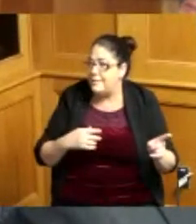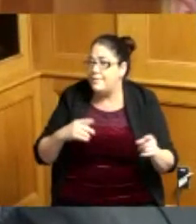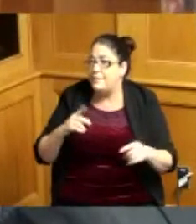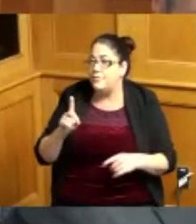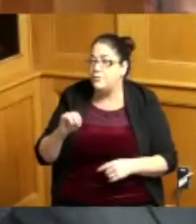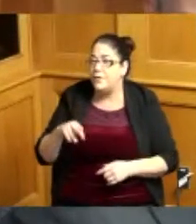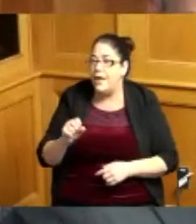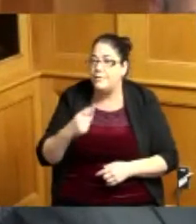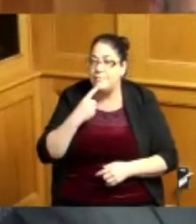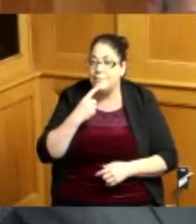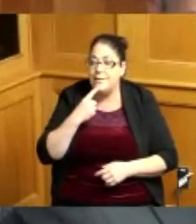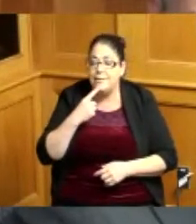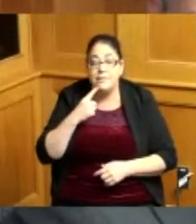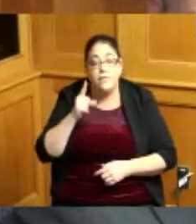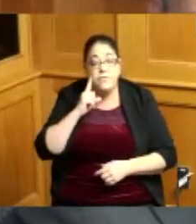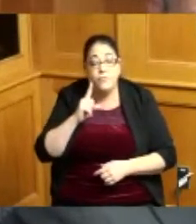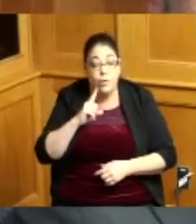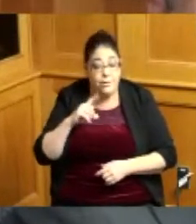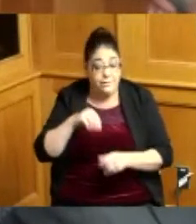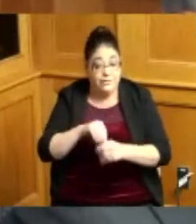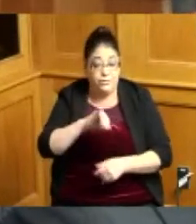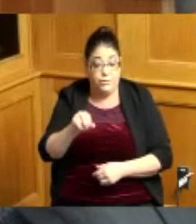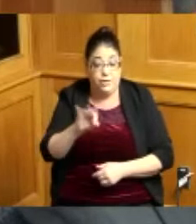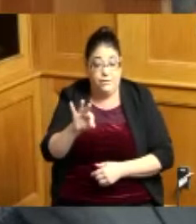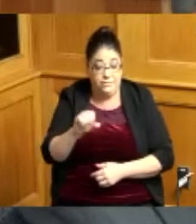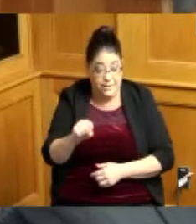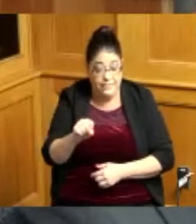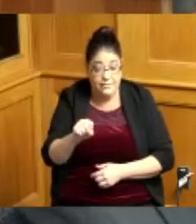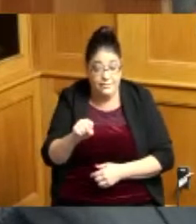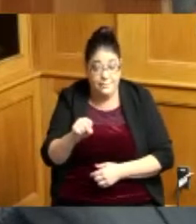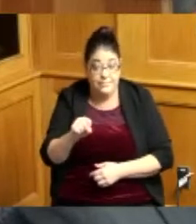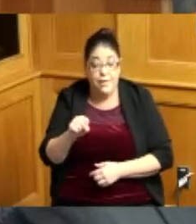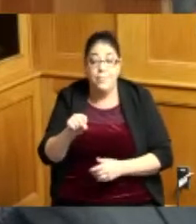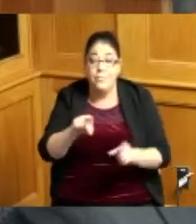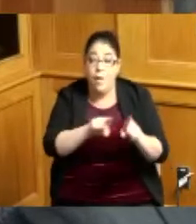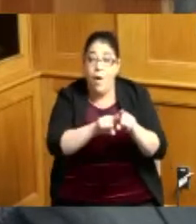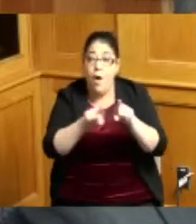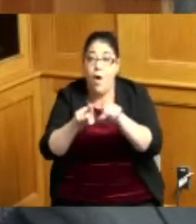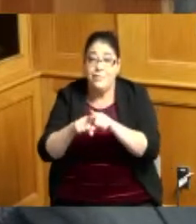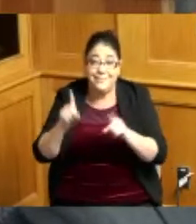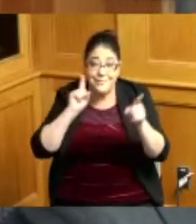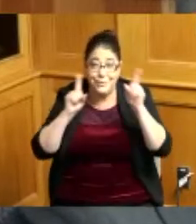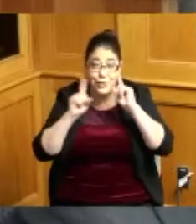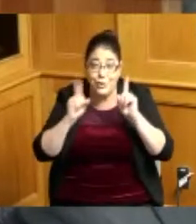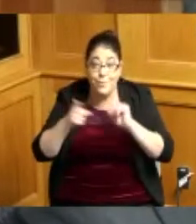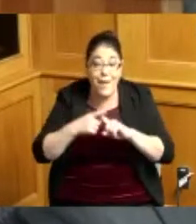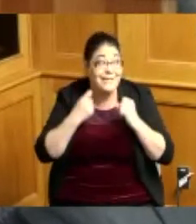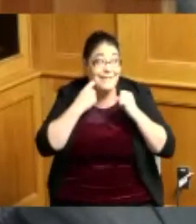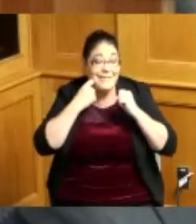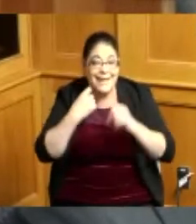coming into JFS to respond to the need but we also just heard about the bus and that it's ready to go